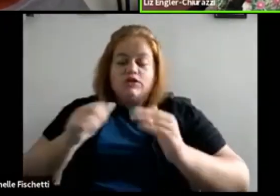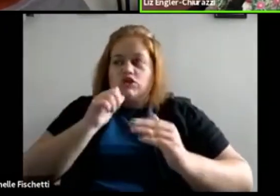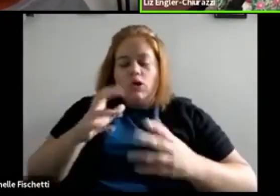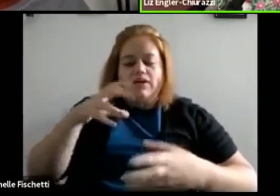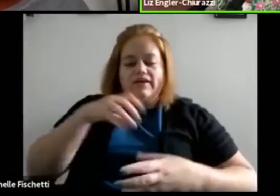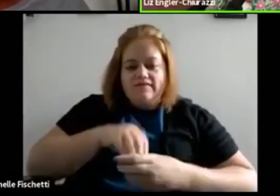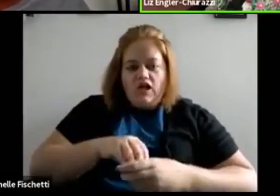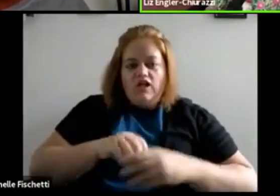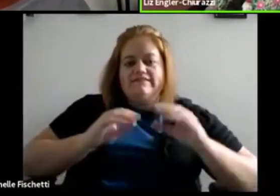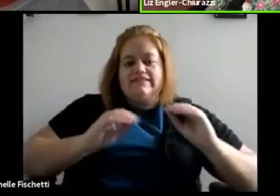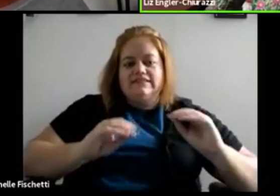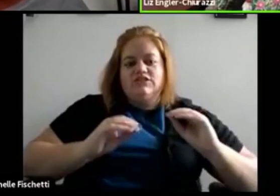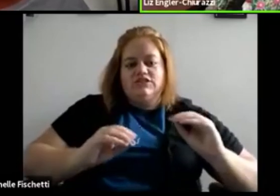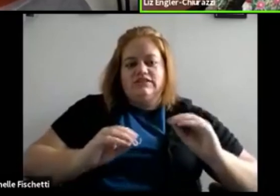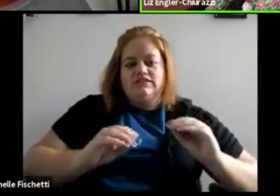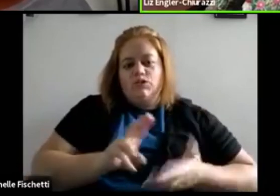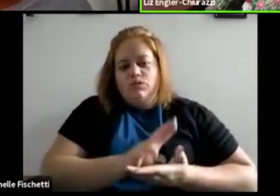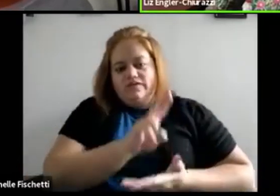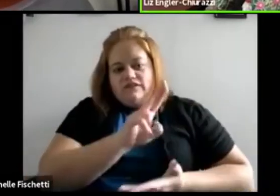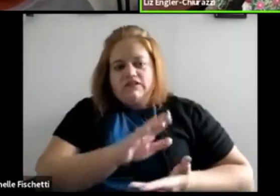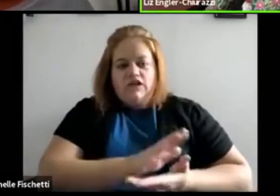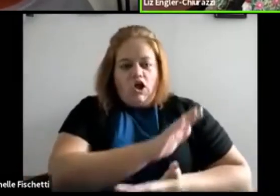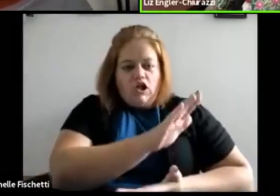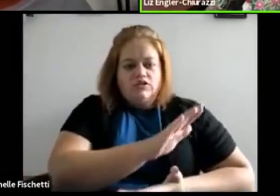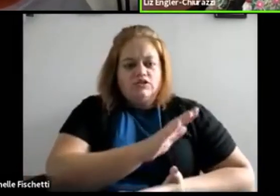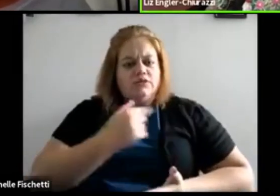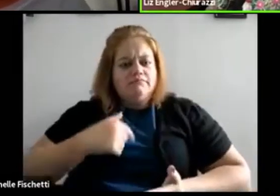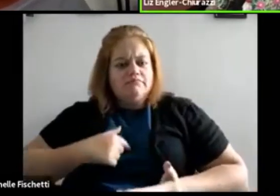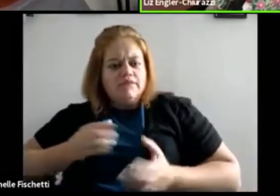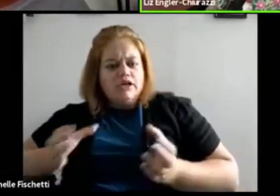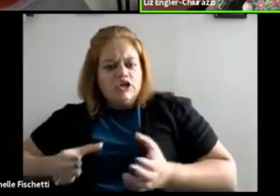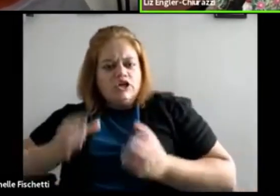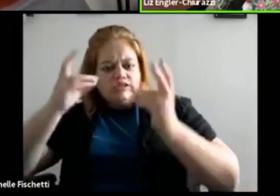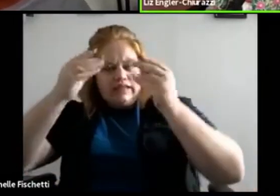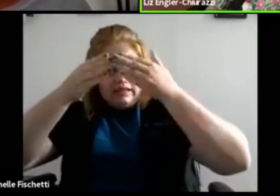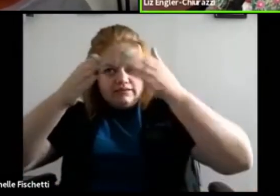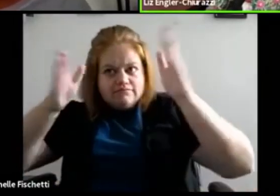university and I want to encourage thinking broadly about what a PhD can do